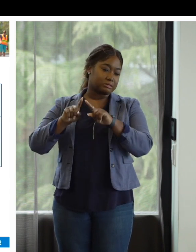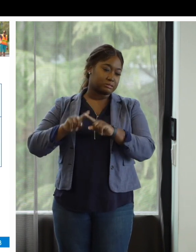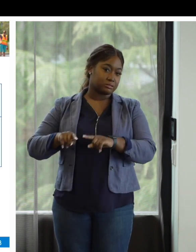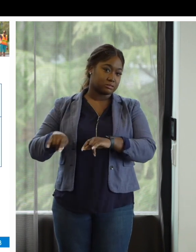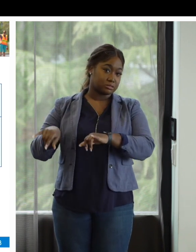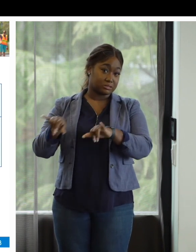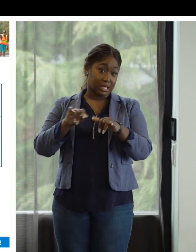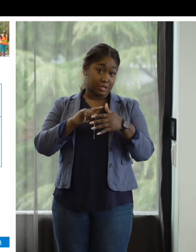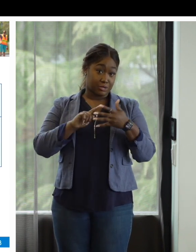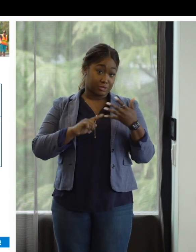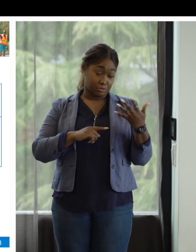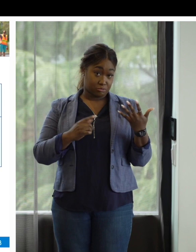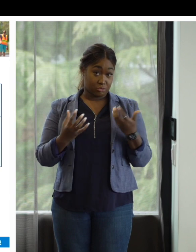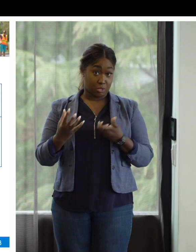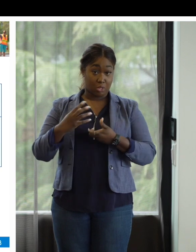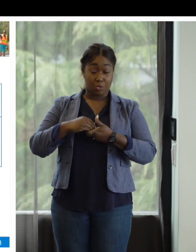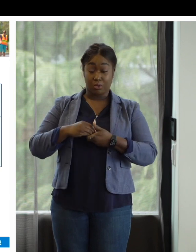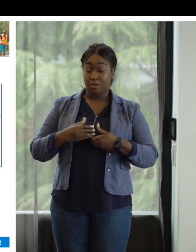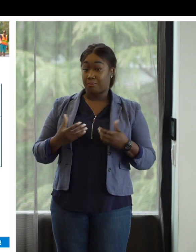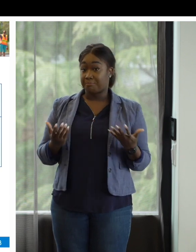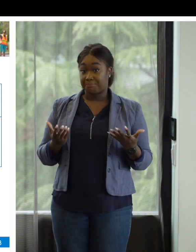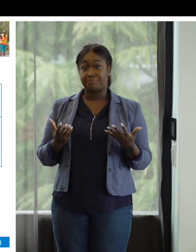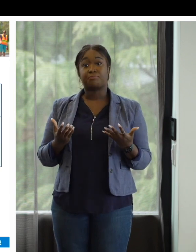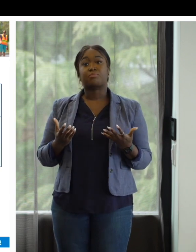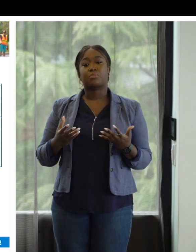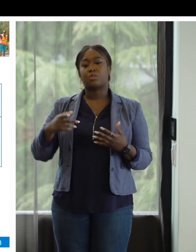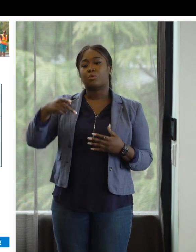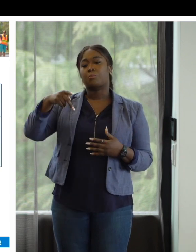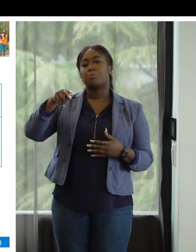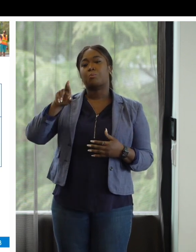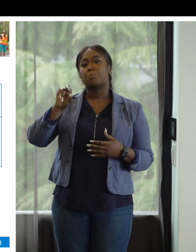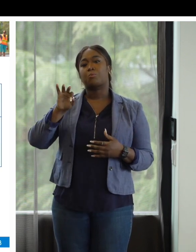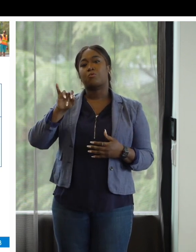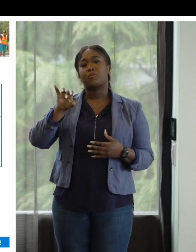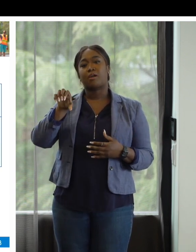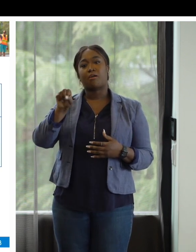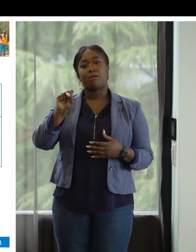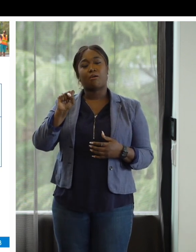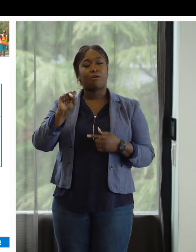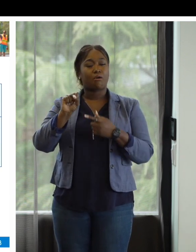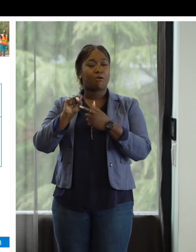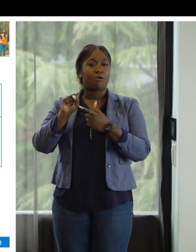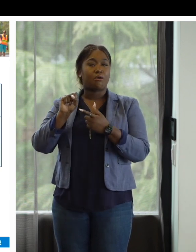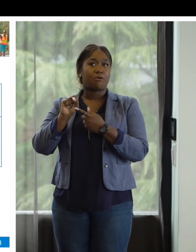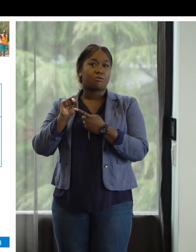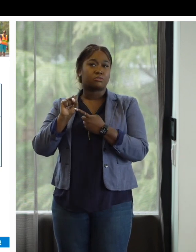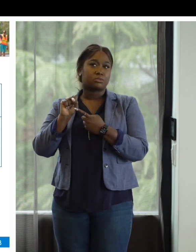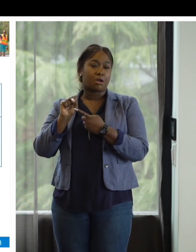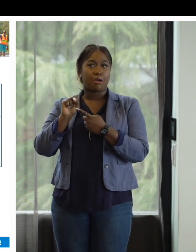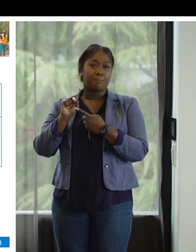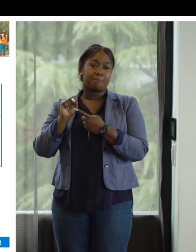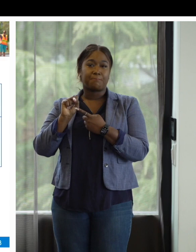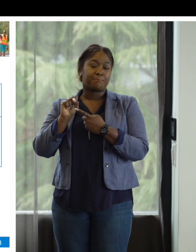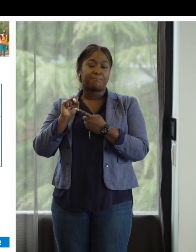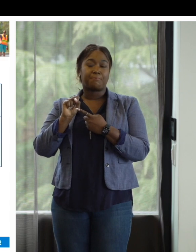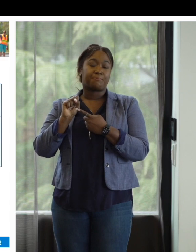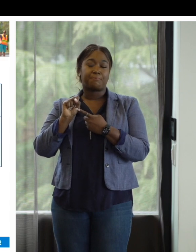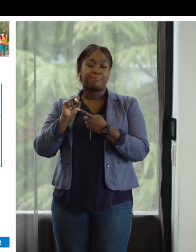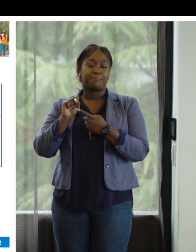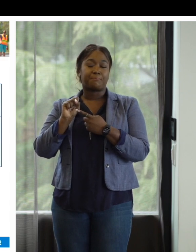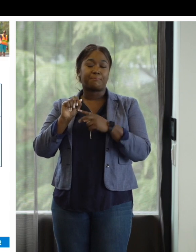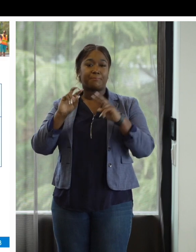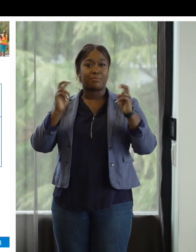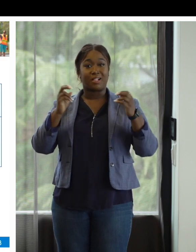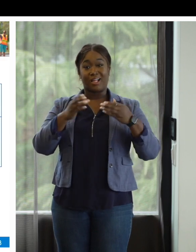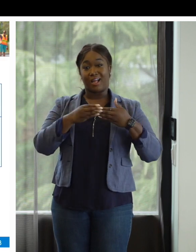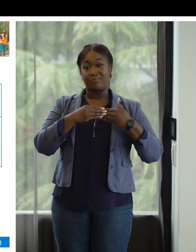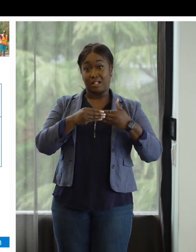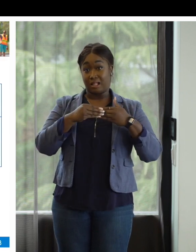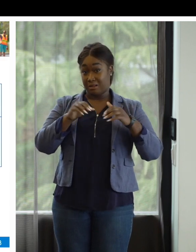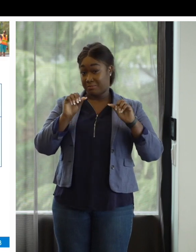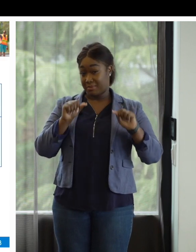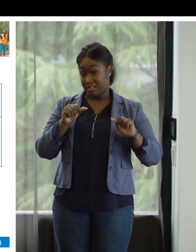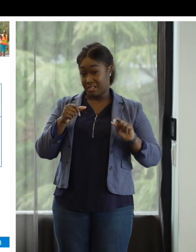Including profiles or flexibility -- personalization